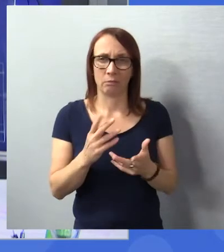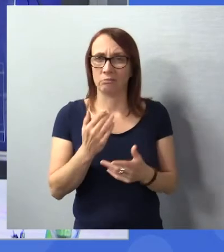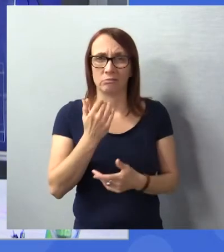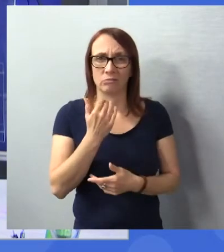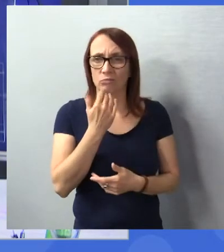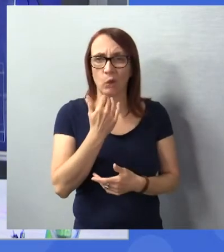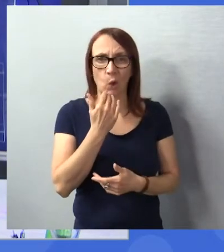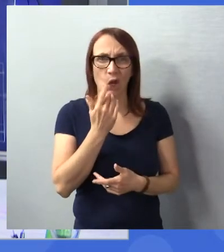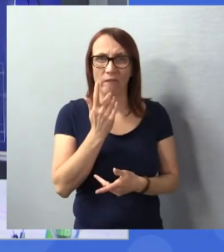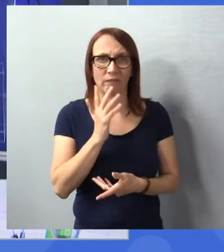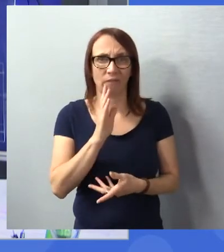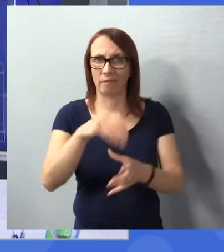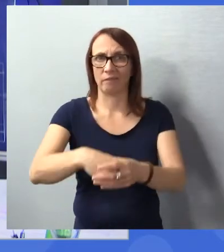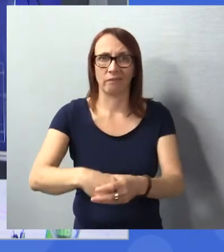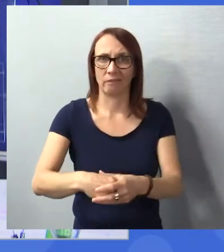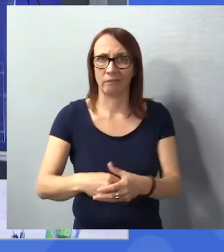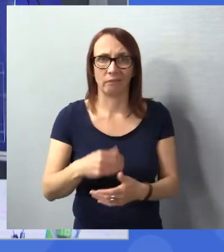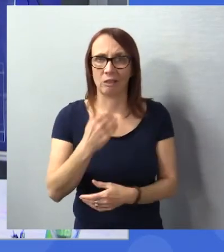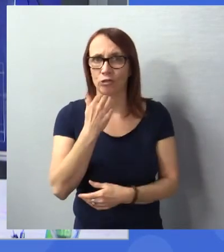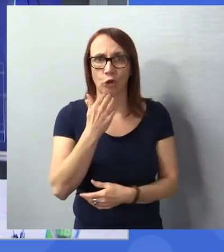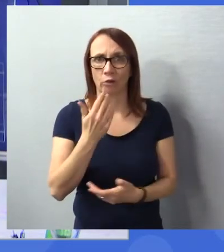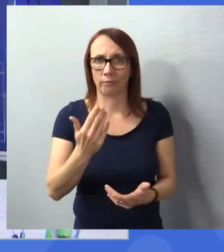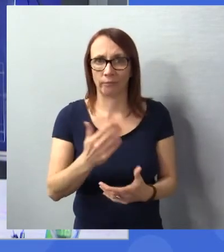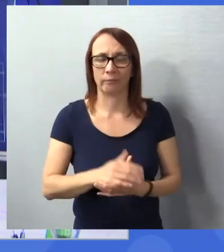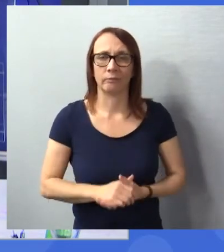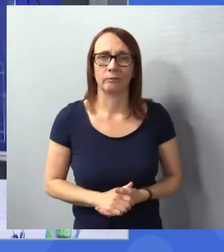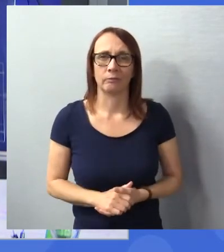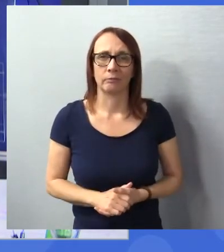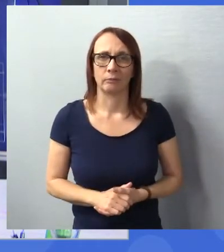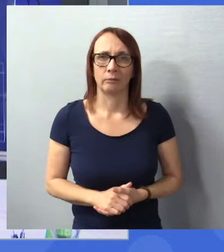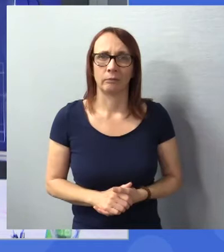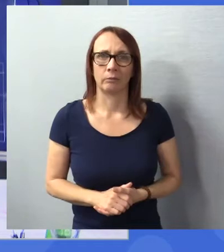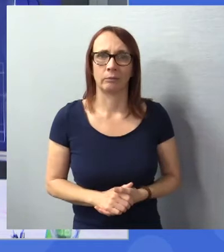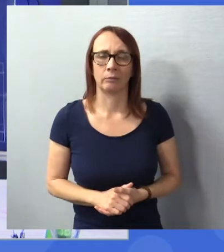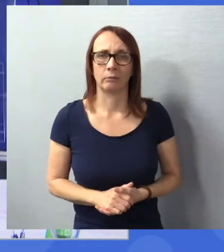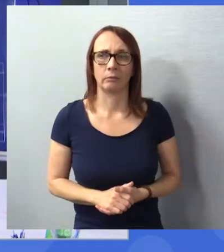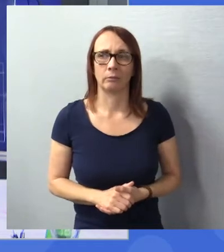involvement in in politics which could bring us all together without looked at